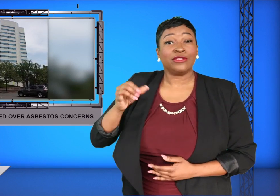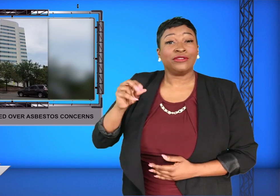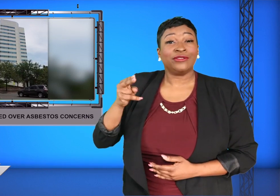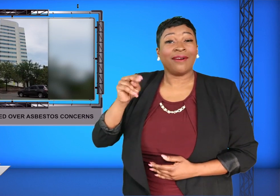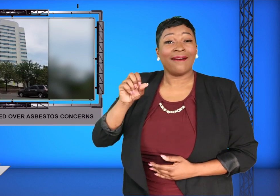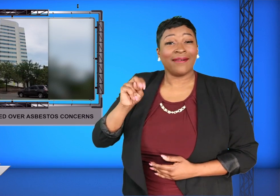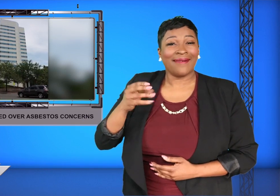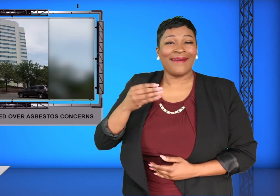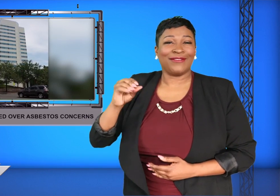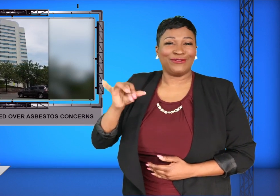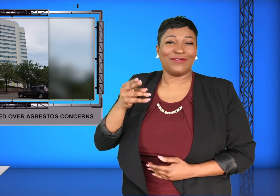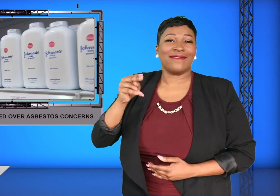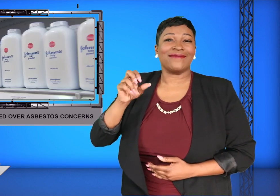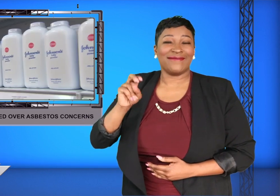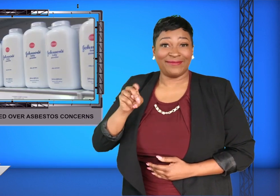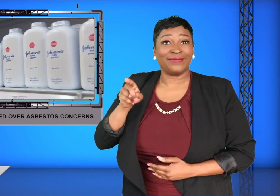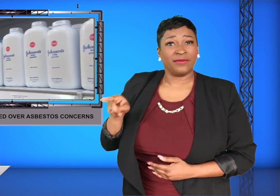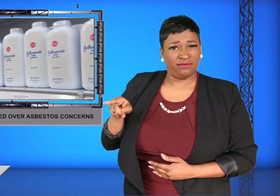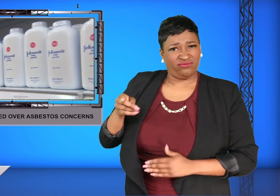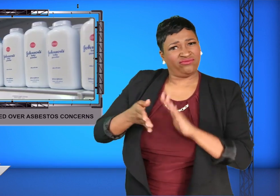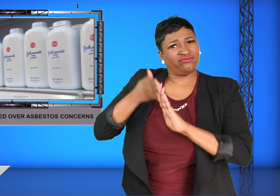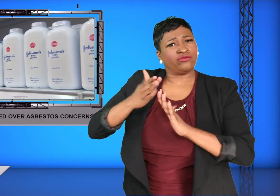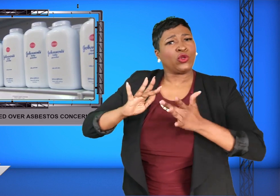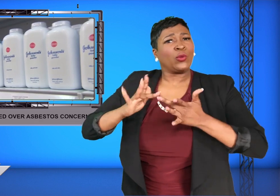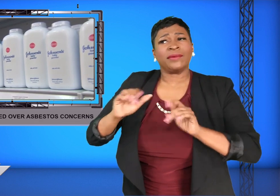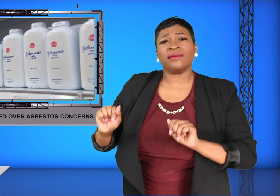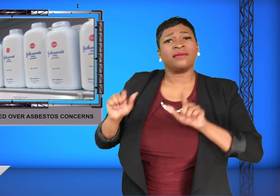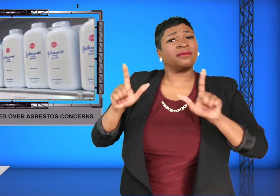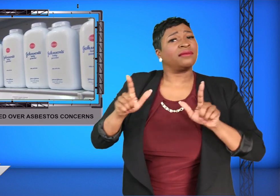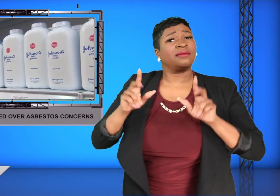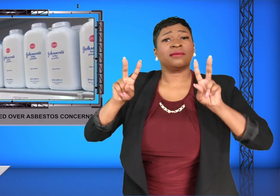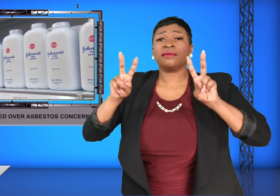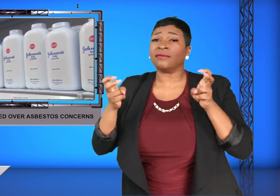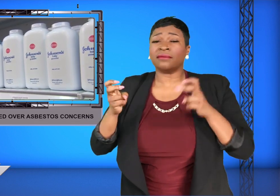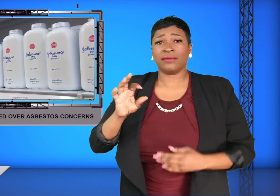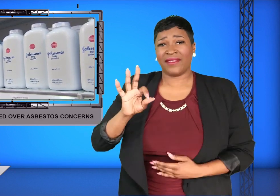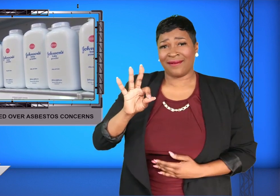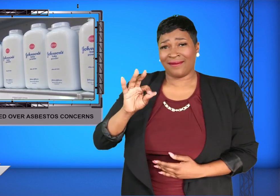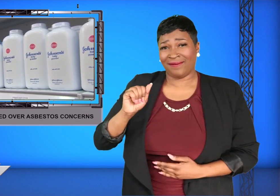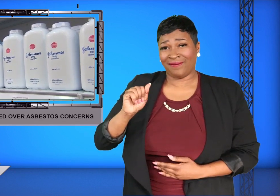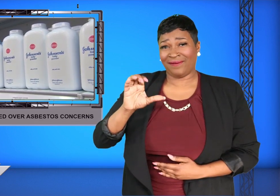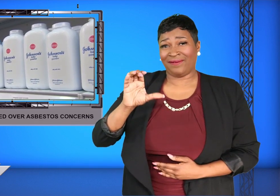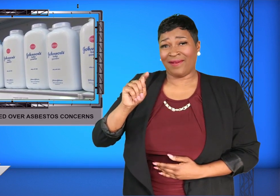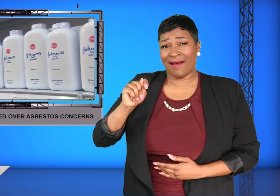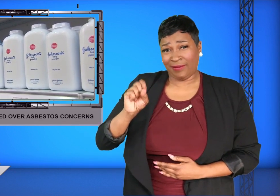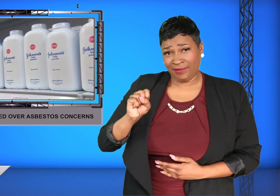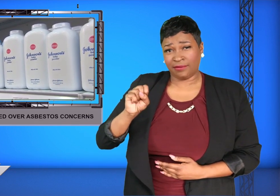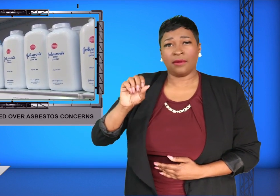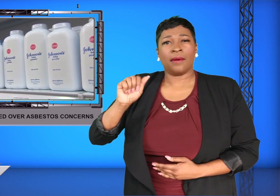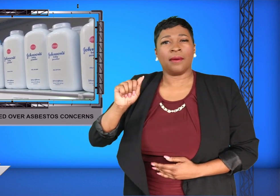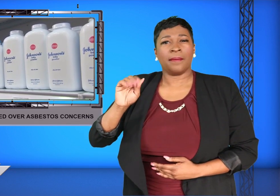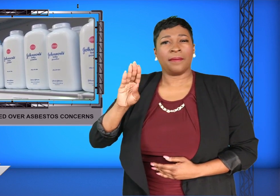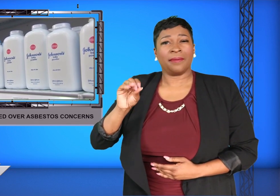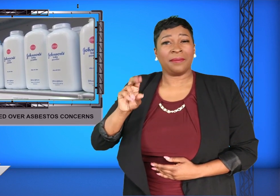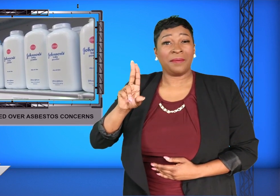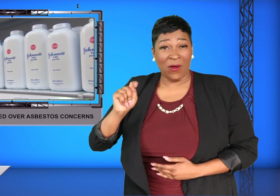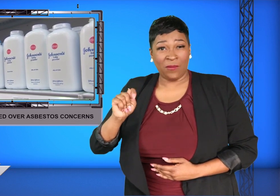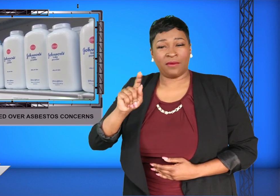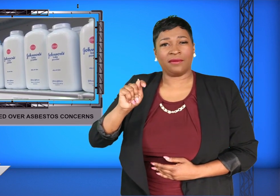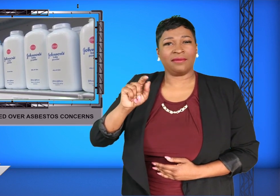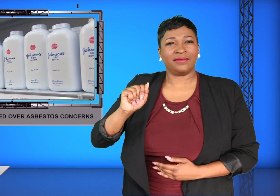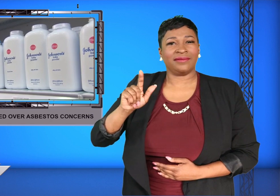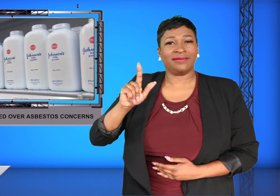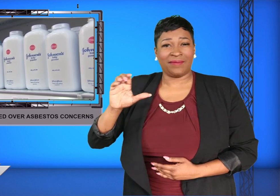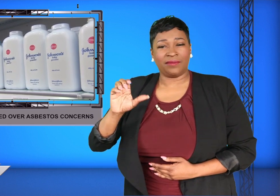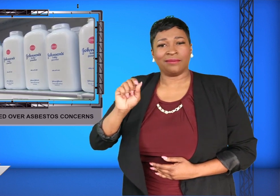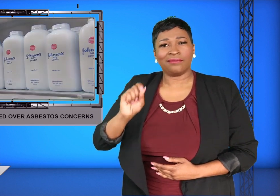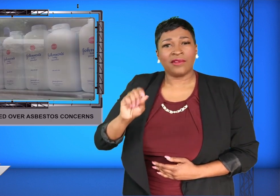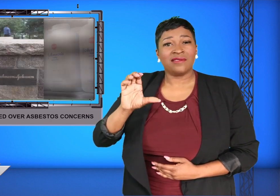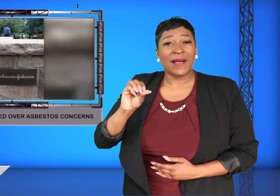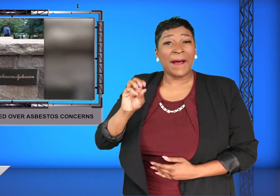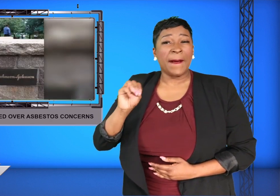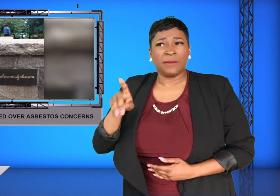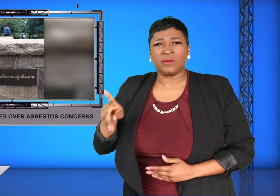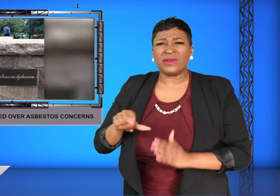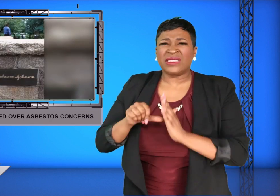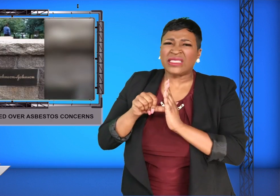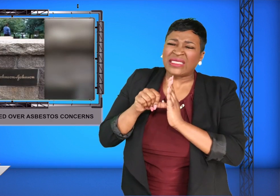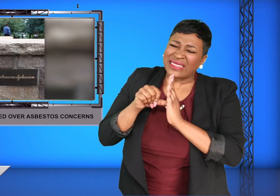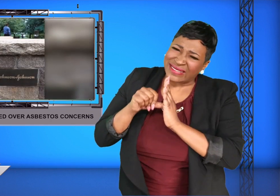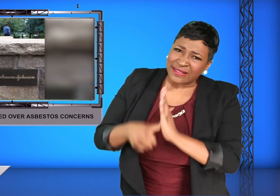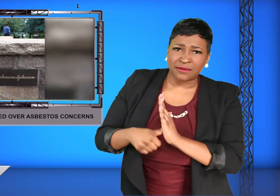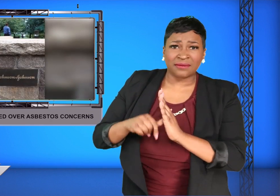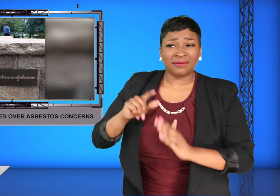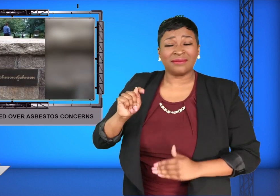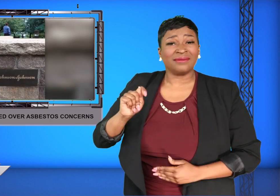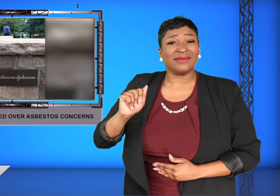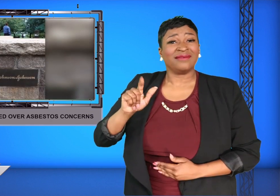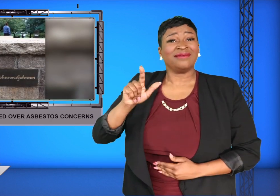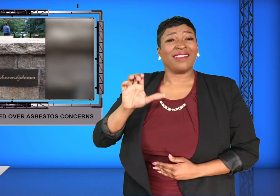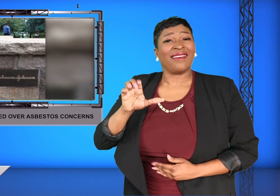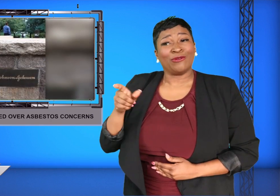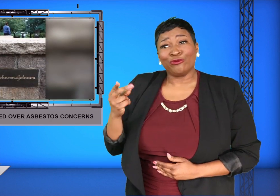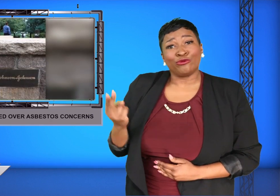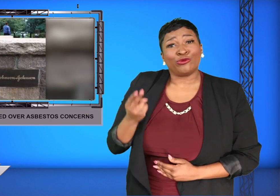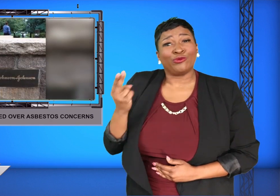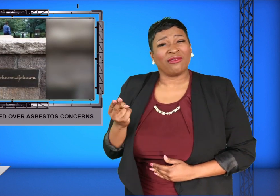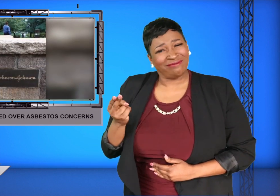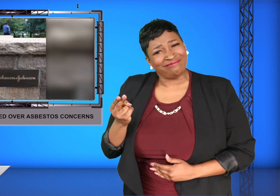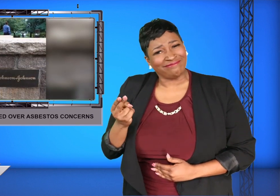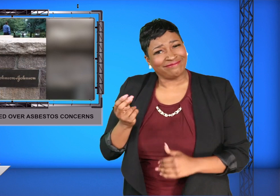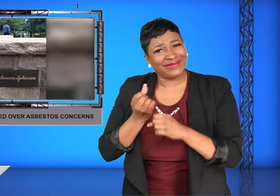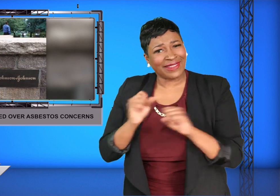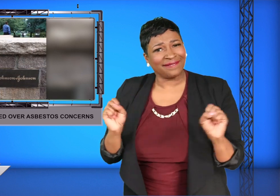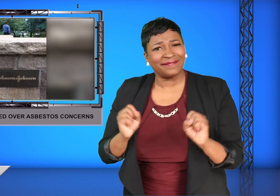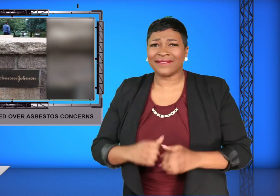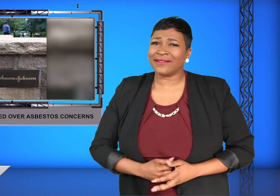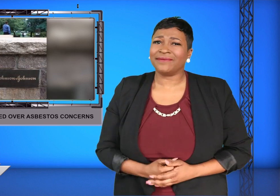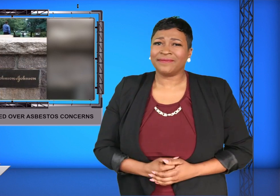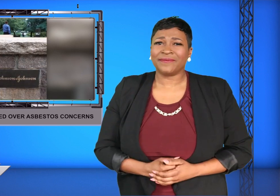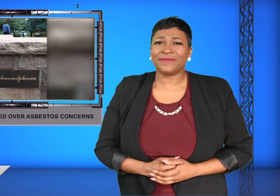Johnson & Johnson runs the website "FactsAboutTalc.com which insists the talc it uses is safe.